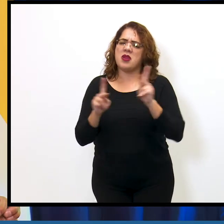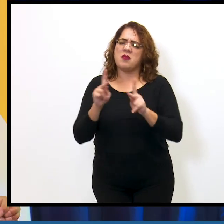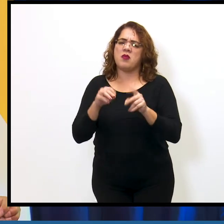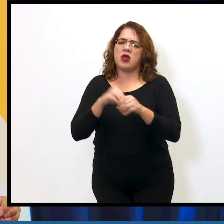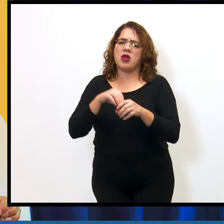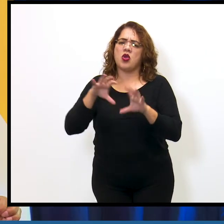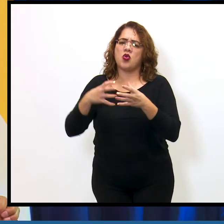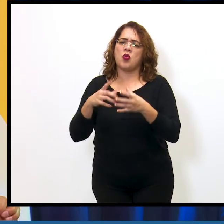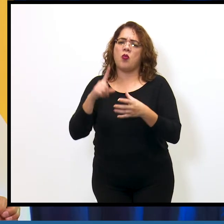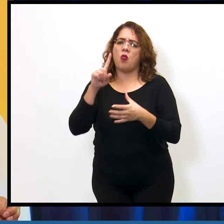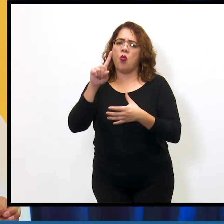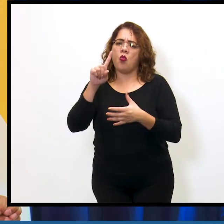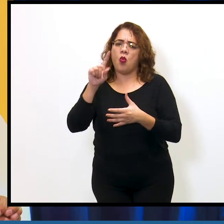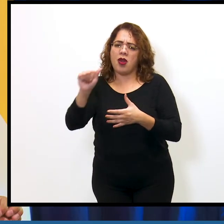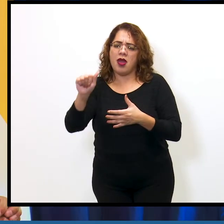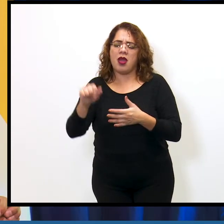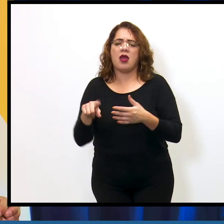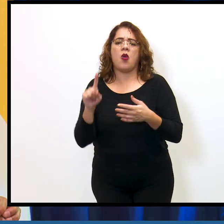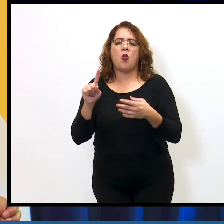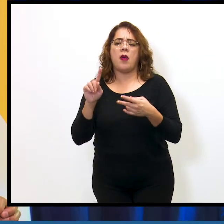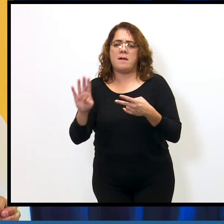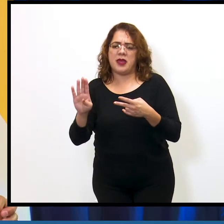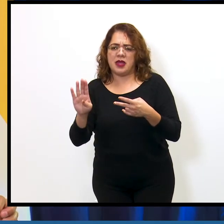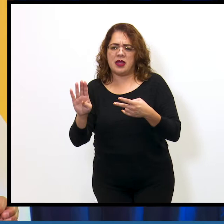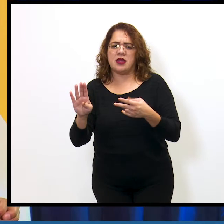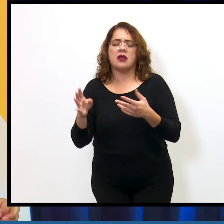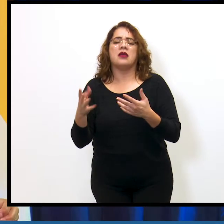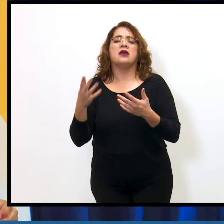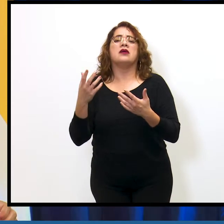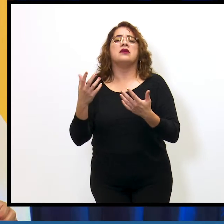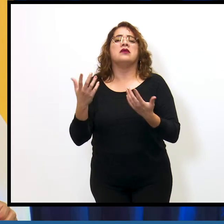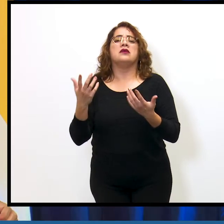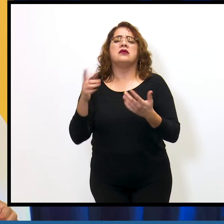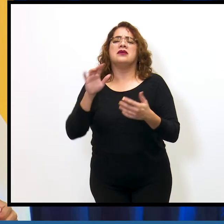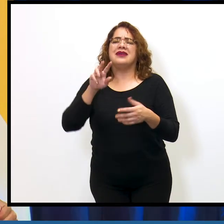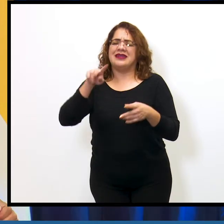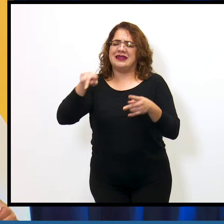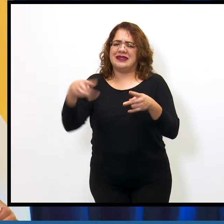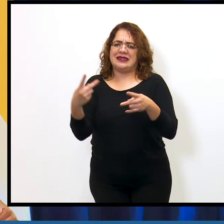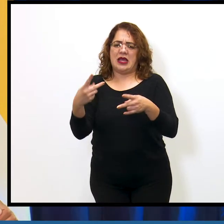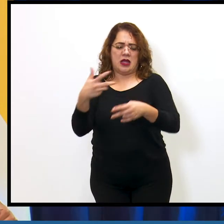are in 1B and how long you think it'll take to administer on the second doses for these people?